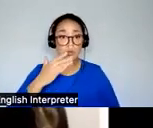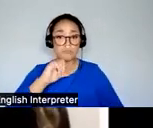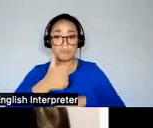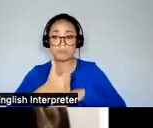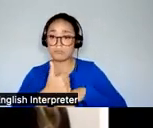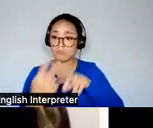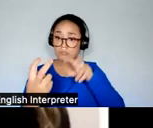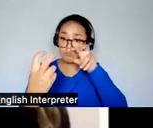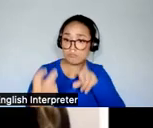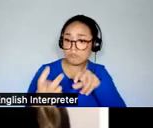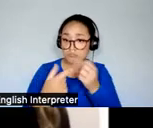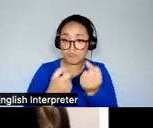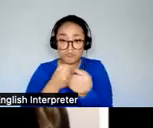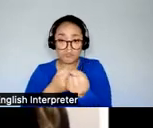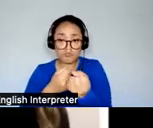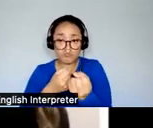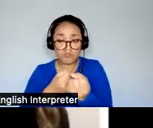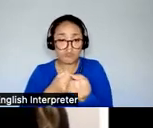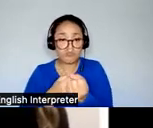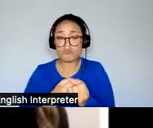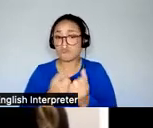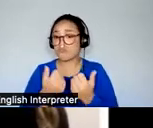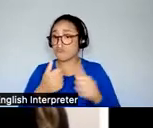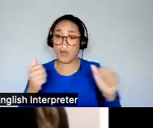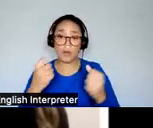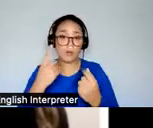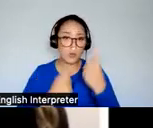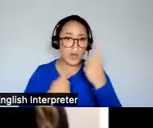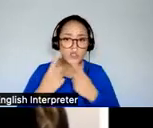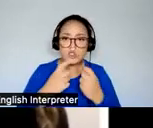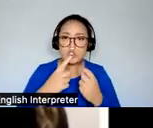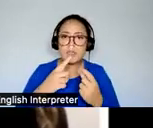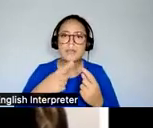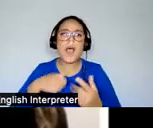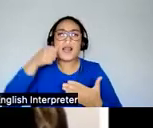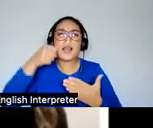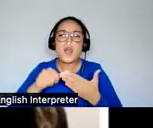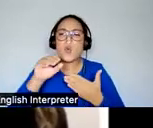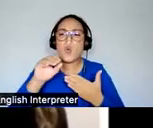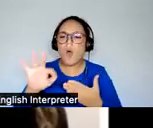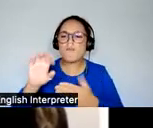If you have any questions in regards to your letter of conditions and connecting with the other divisions.